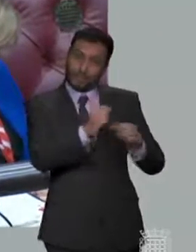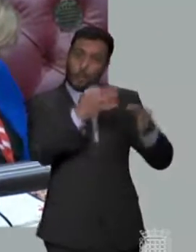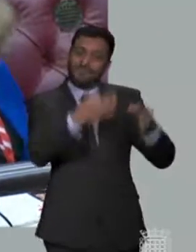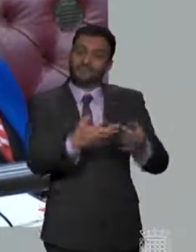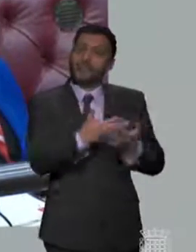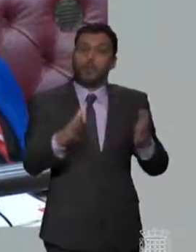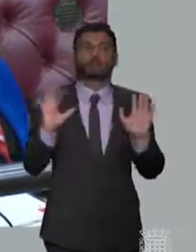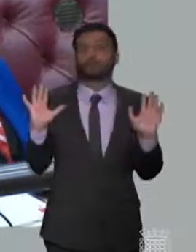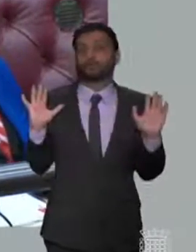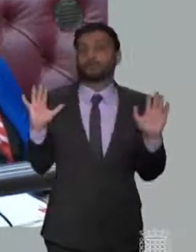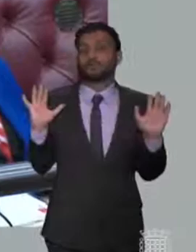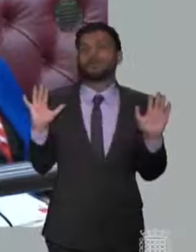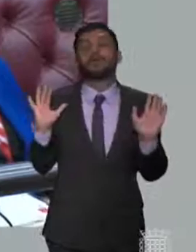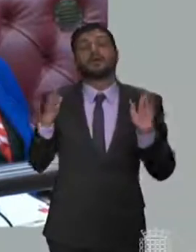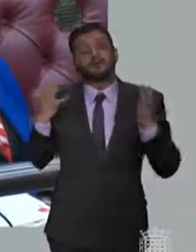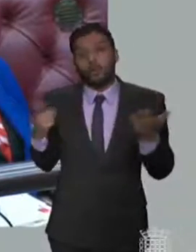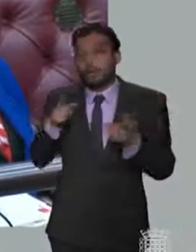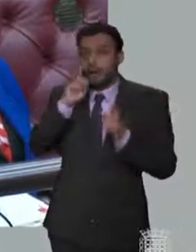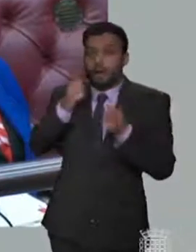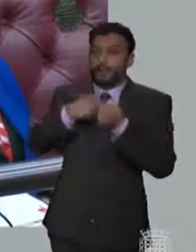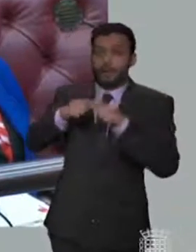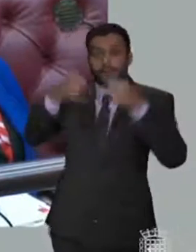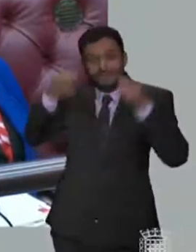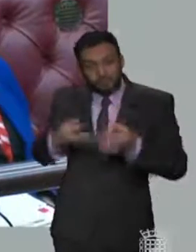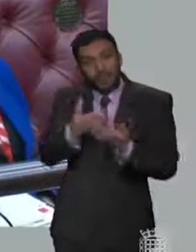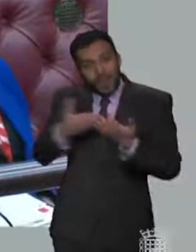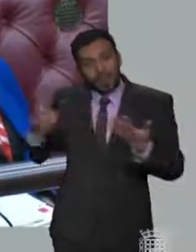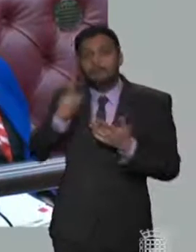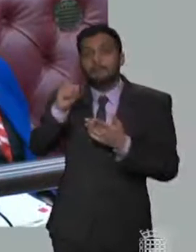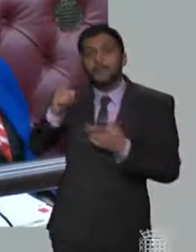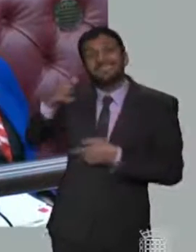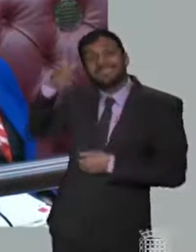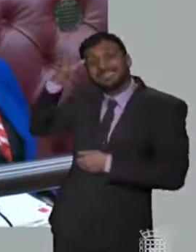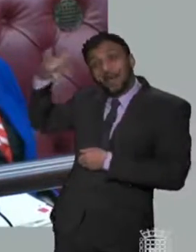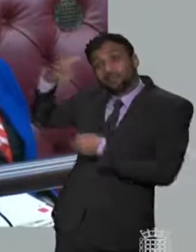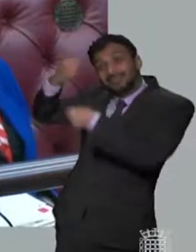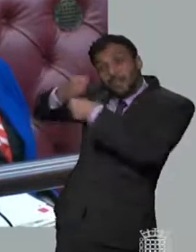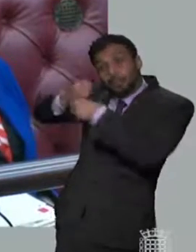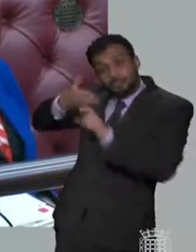as a language which gives the assurances sought by deaf charities and the bsl signers they represent